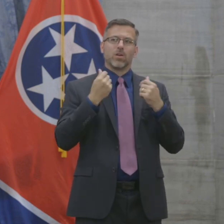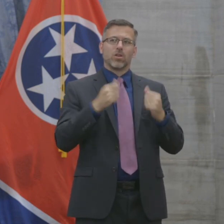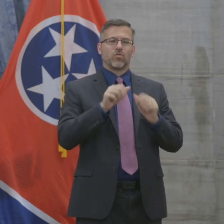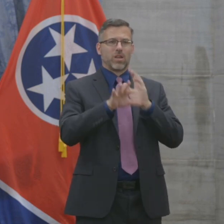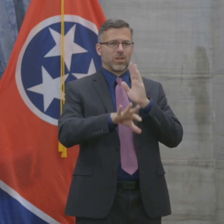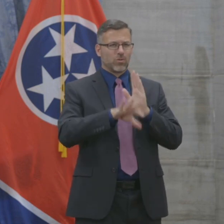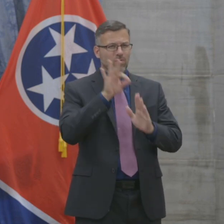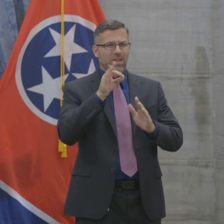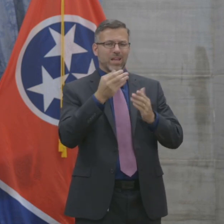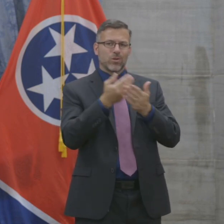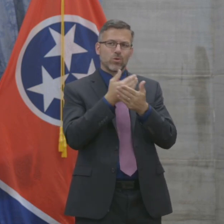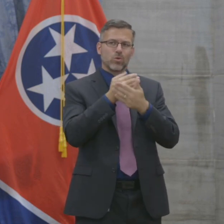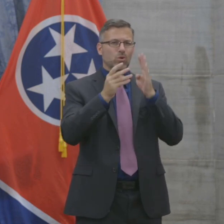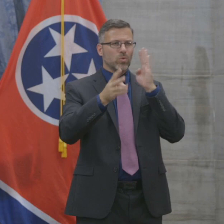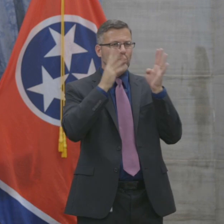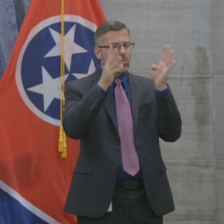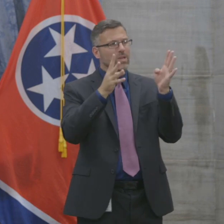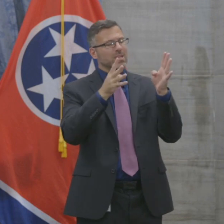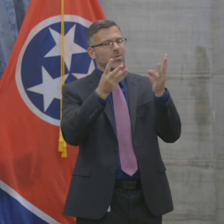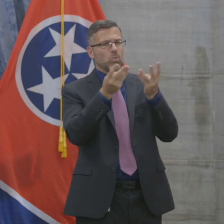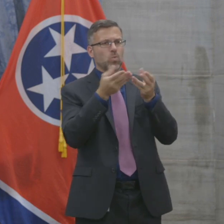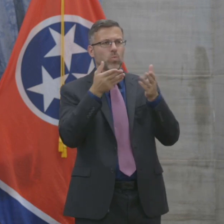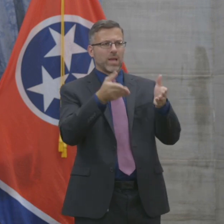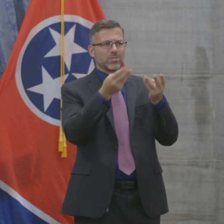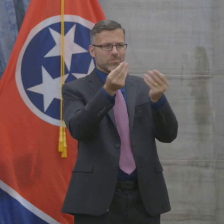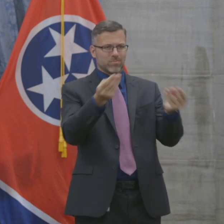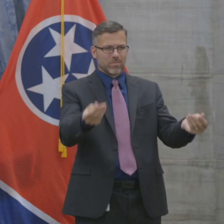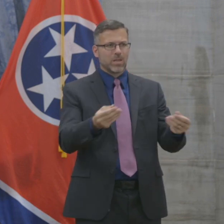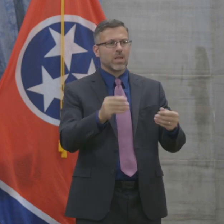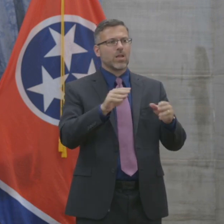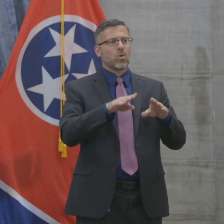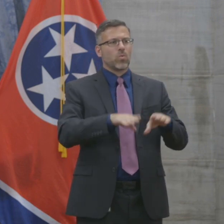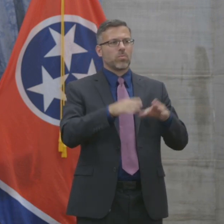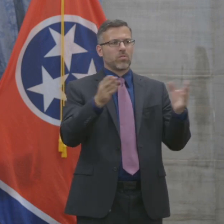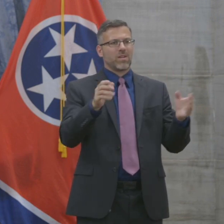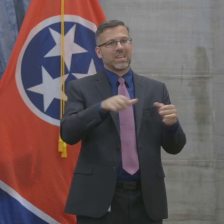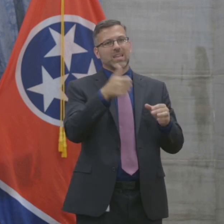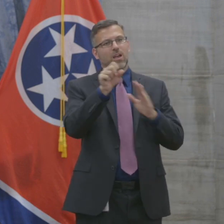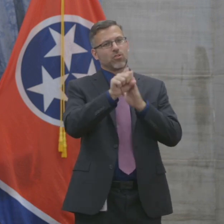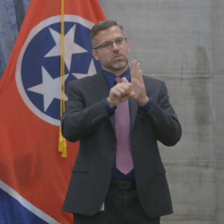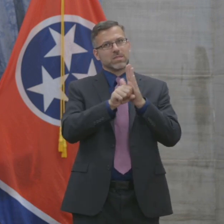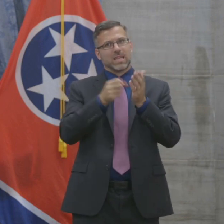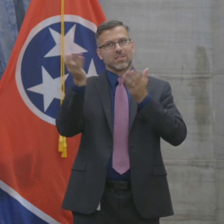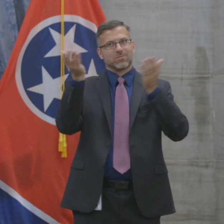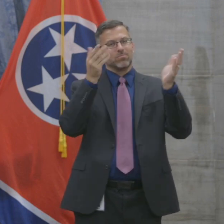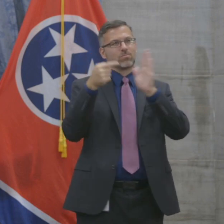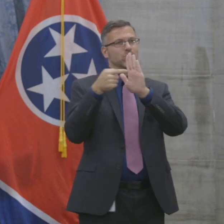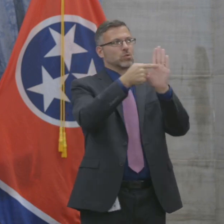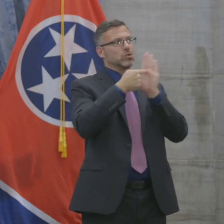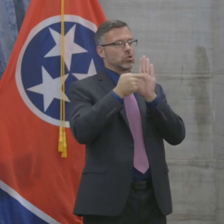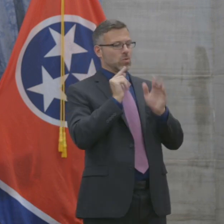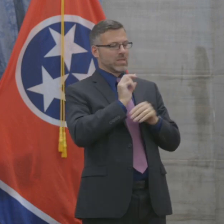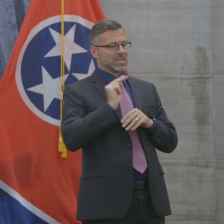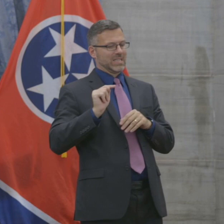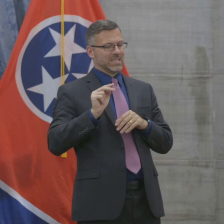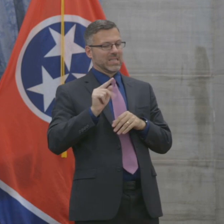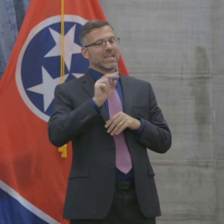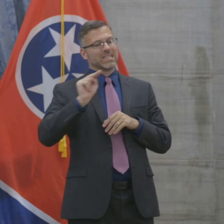certificate through a redesigned virtual experience. That makes 1700 work based learning coordinators across the state.